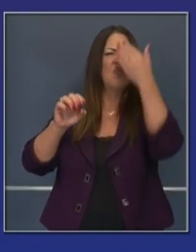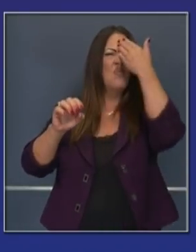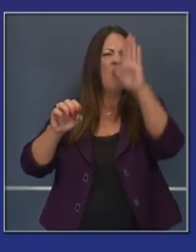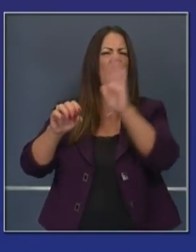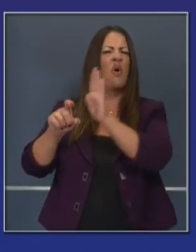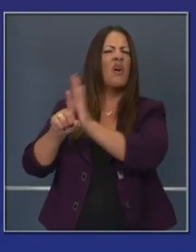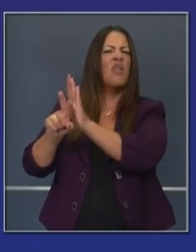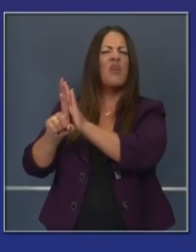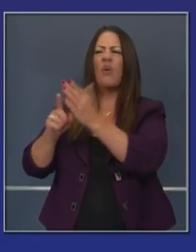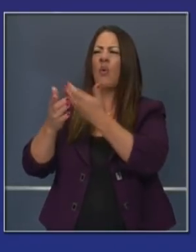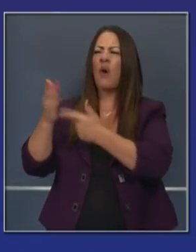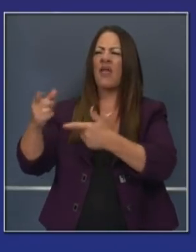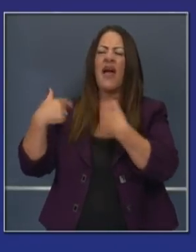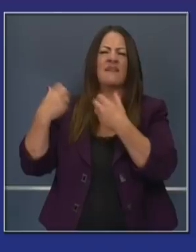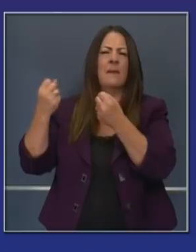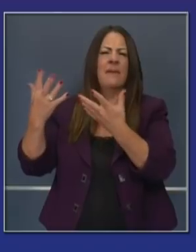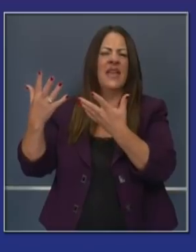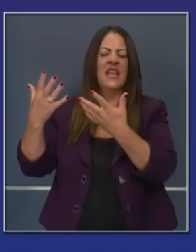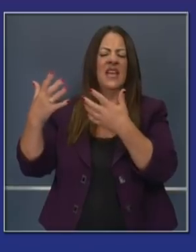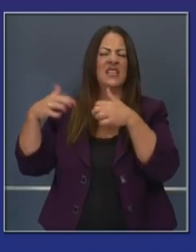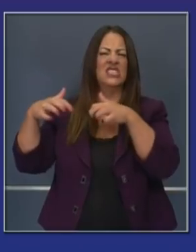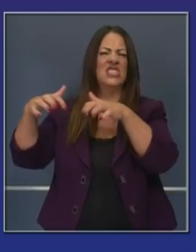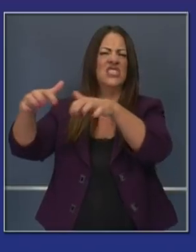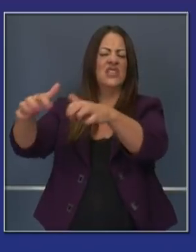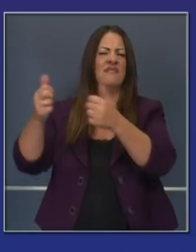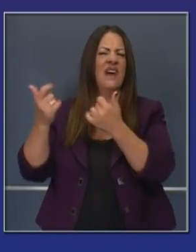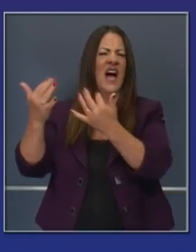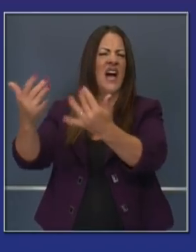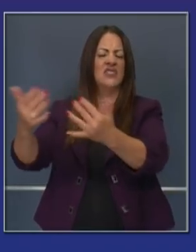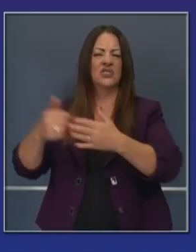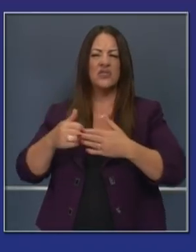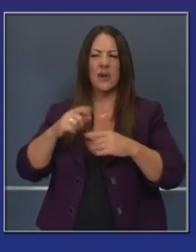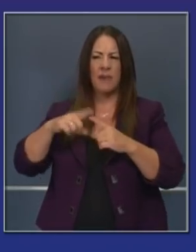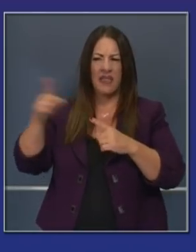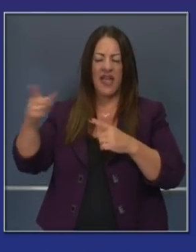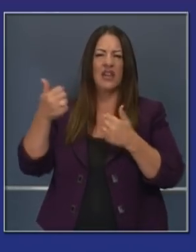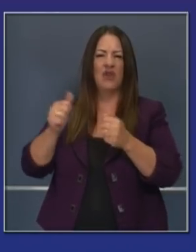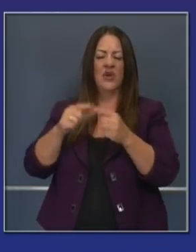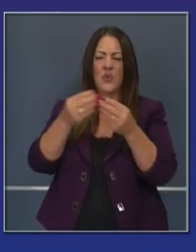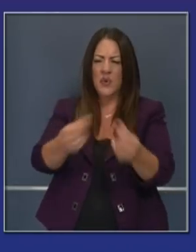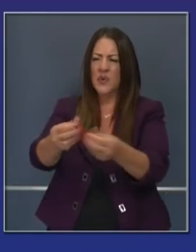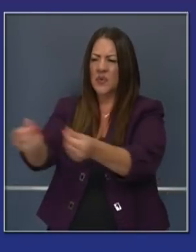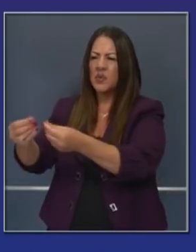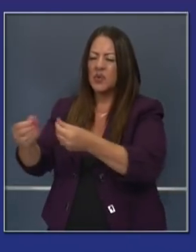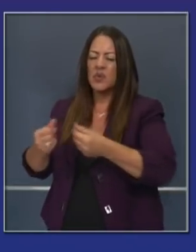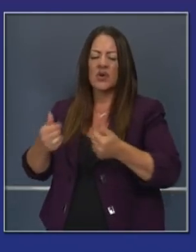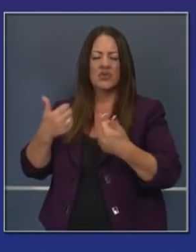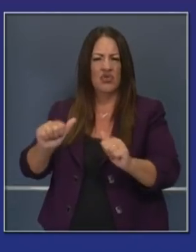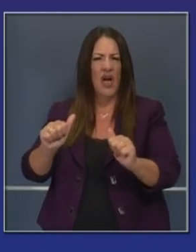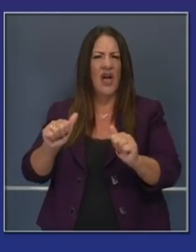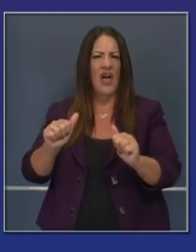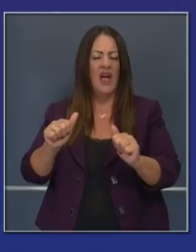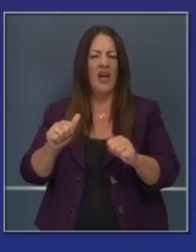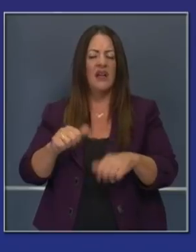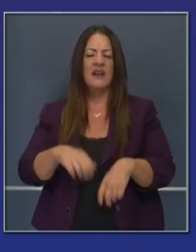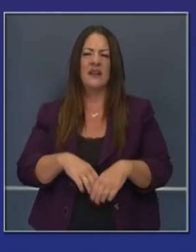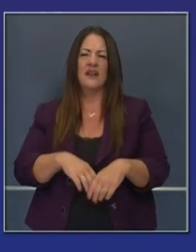HOURS. IT'S A TESTMENT TO CAL FIRE THAT YOU DON'T KNOW ABOUT MOST OF THOSE.